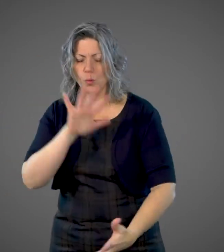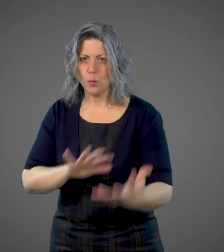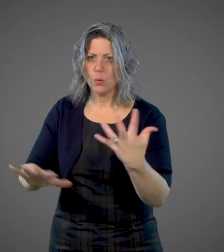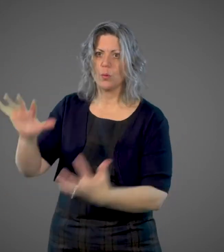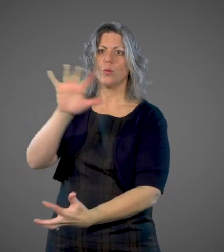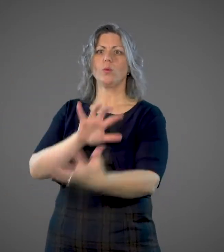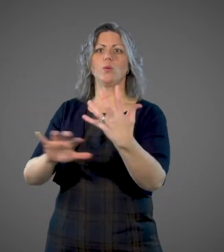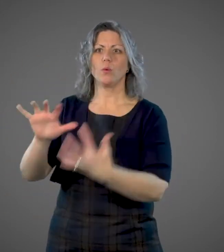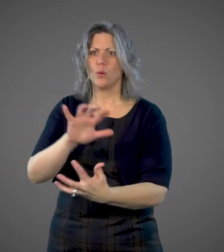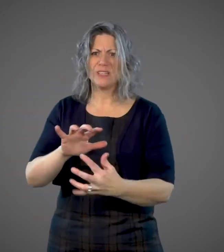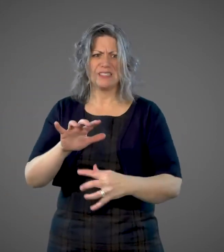unable to think straight.